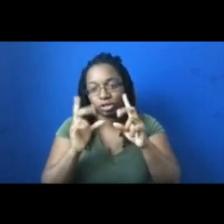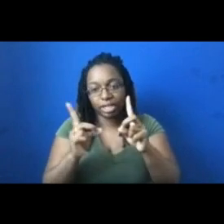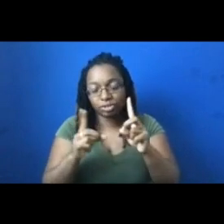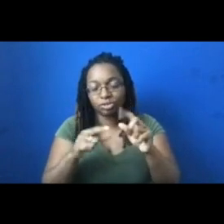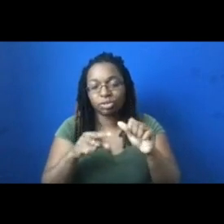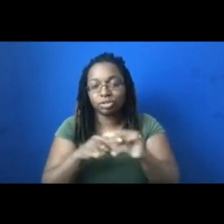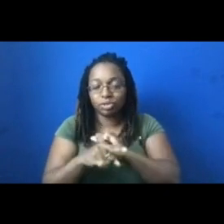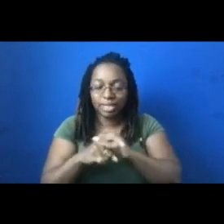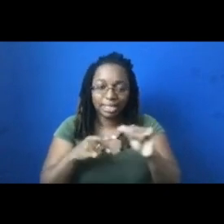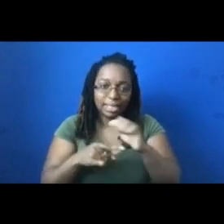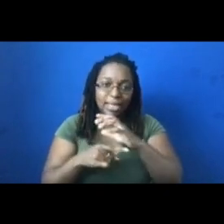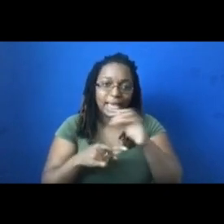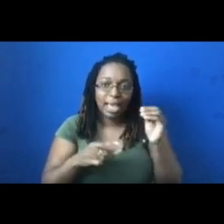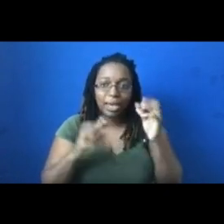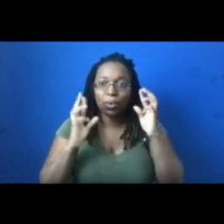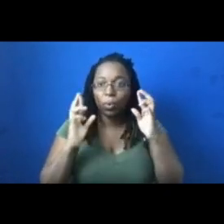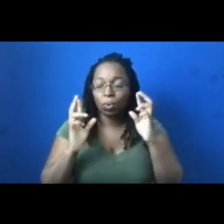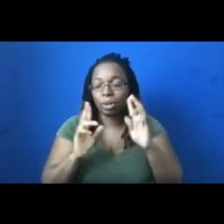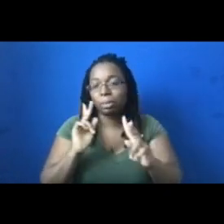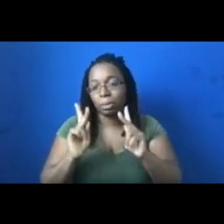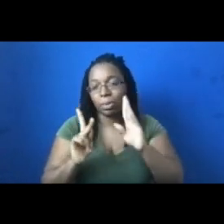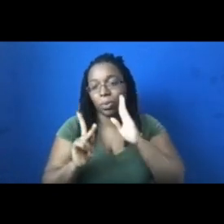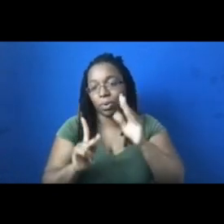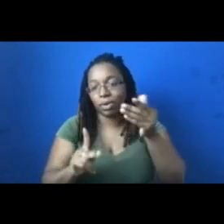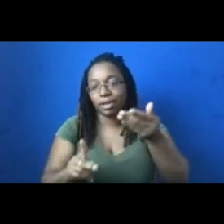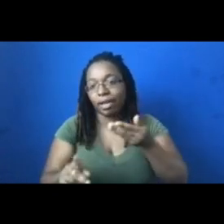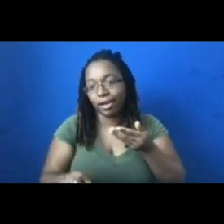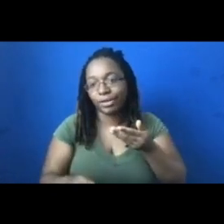and hoping that people get hired. It's meant to support